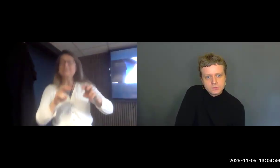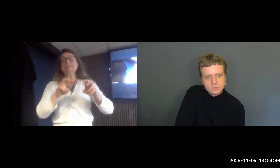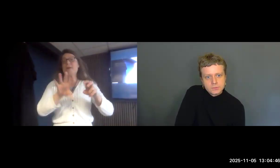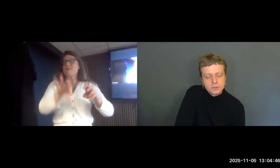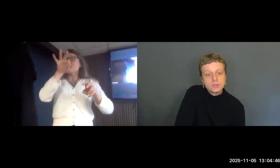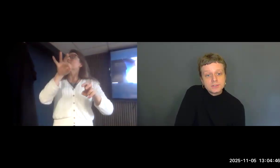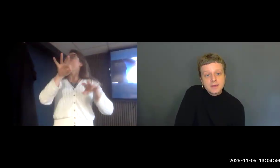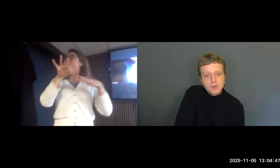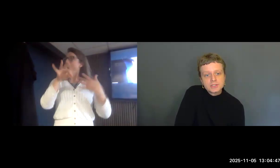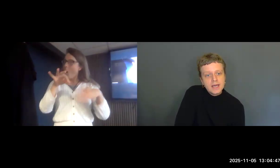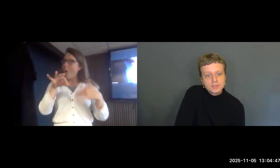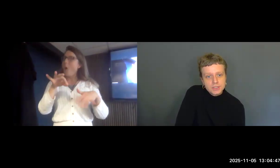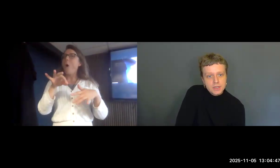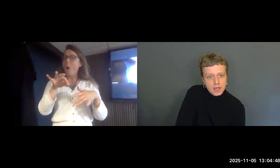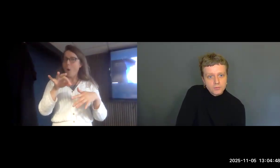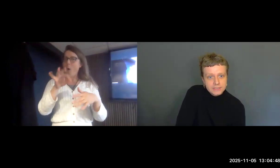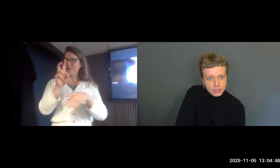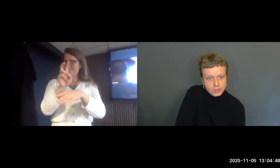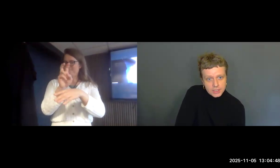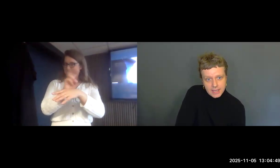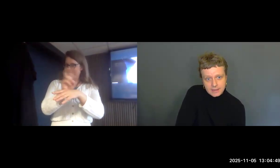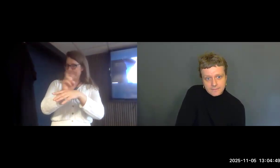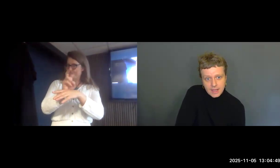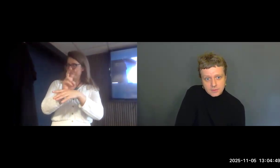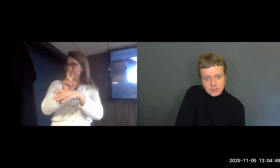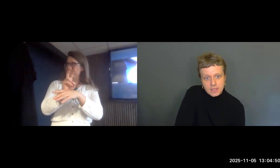So, Delaporte actually researched and found